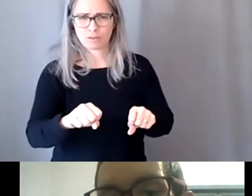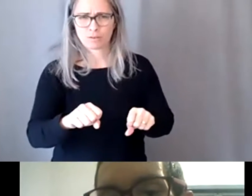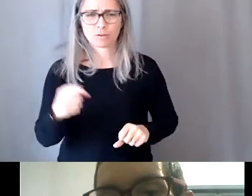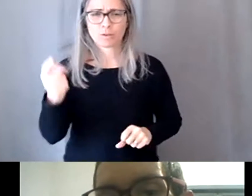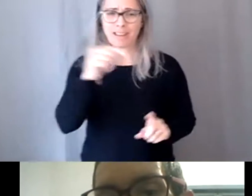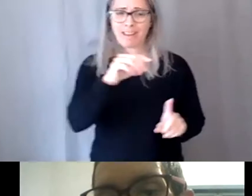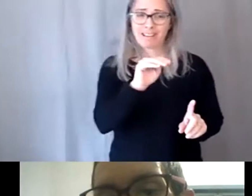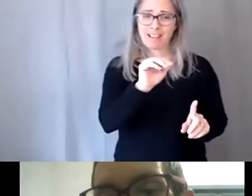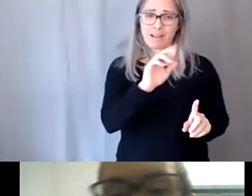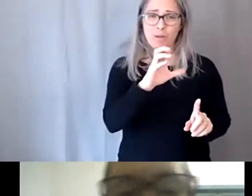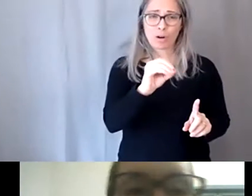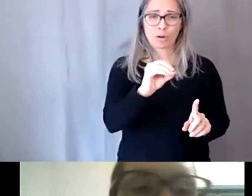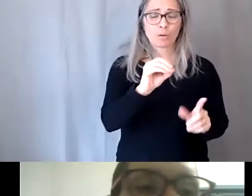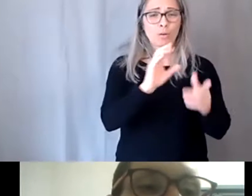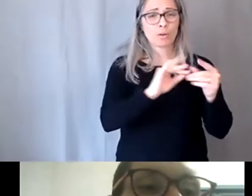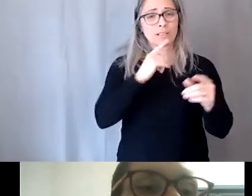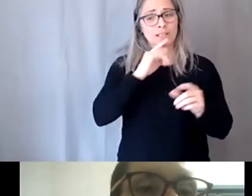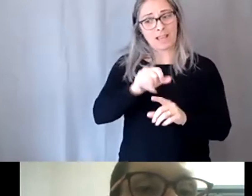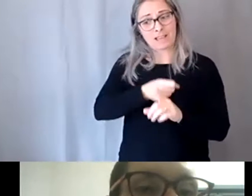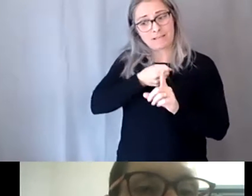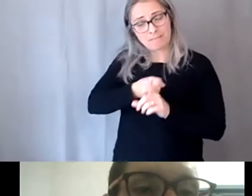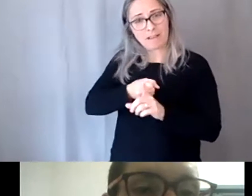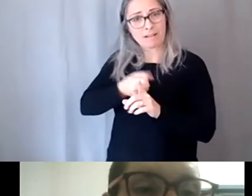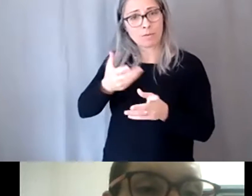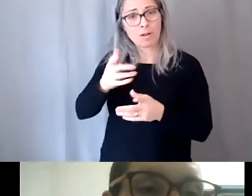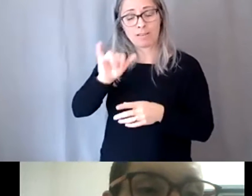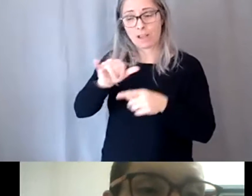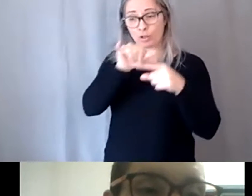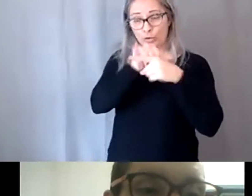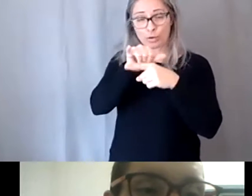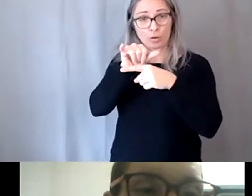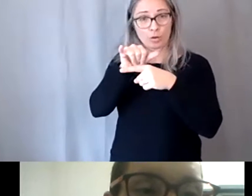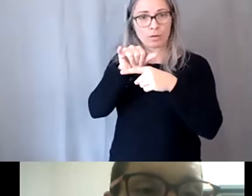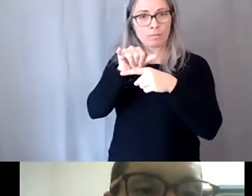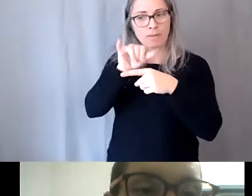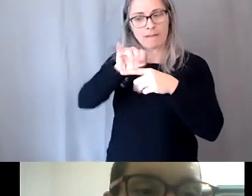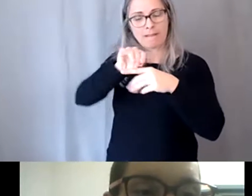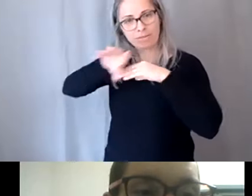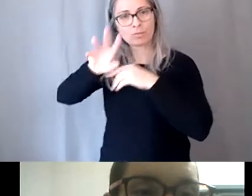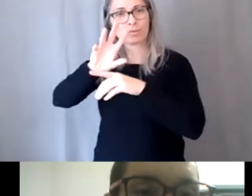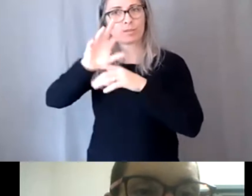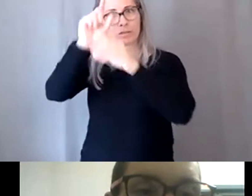understanding and I really feel that even if the terms aren't the same definitely I feel that the messaging